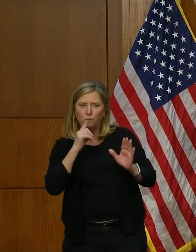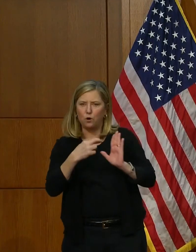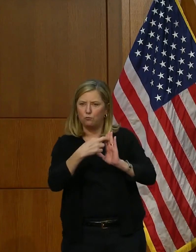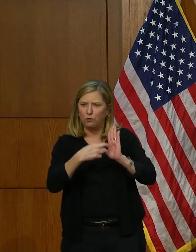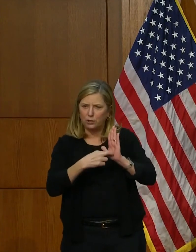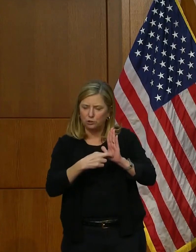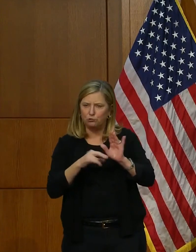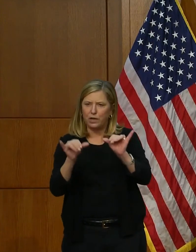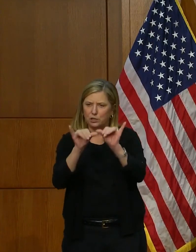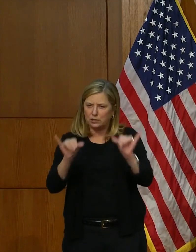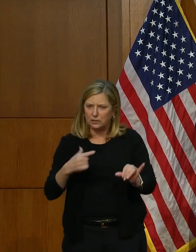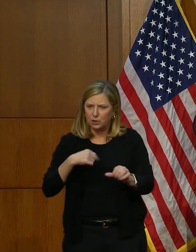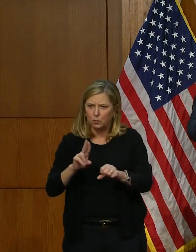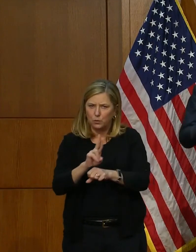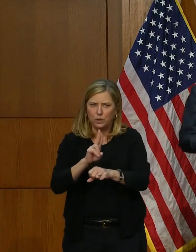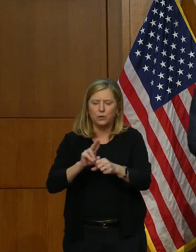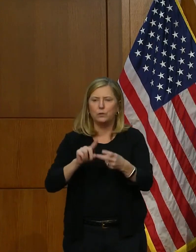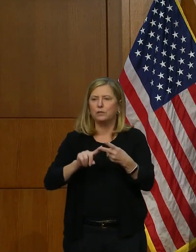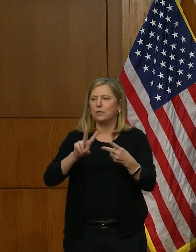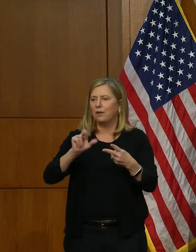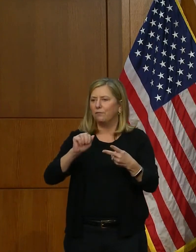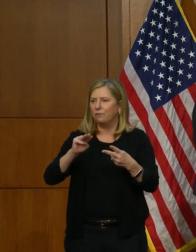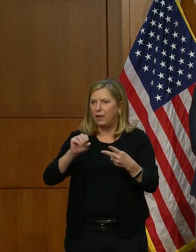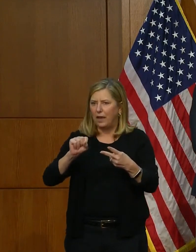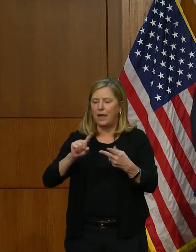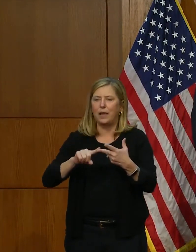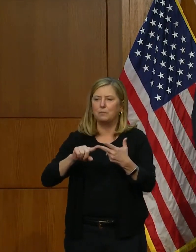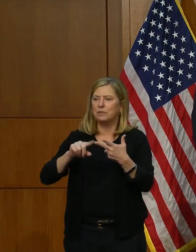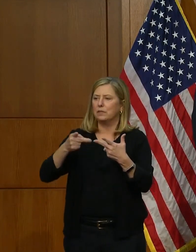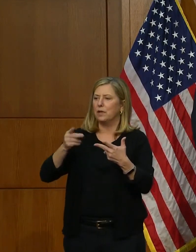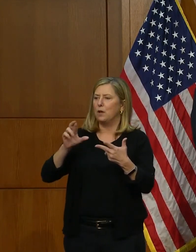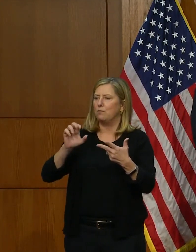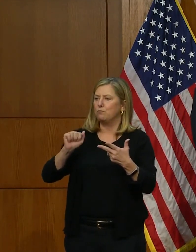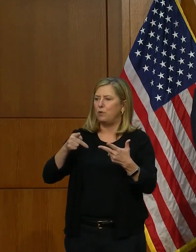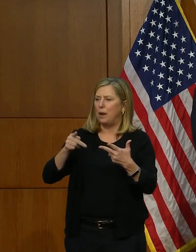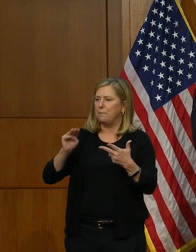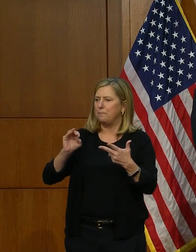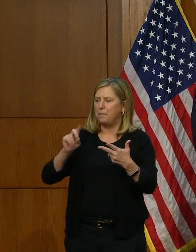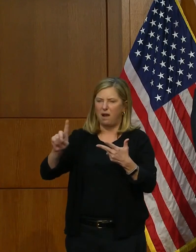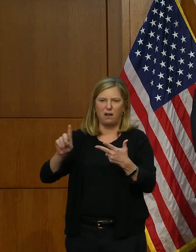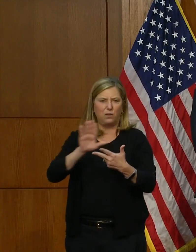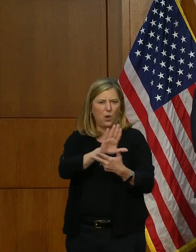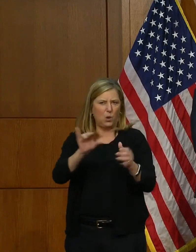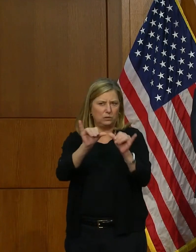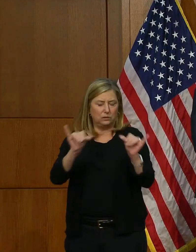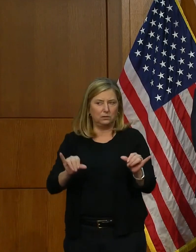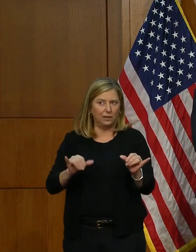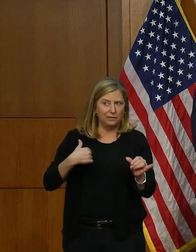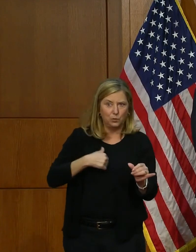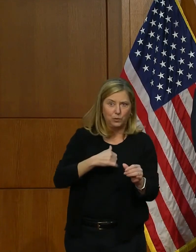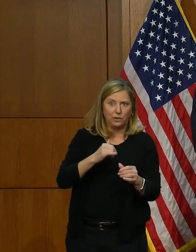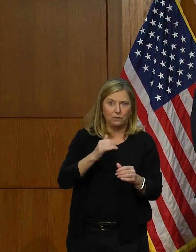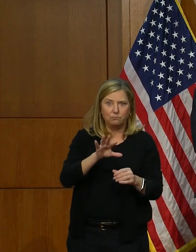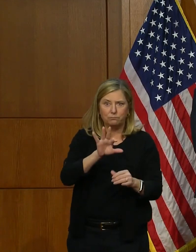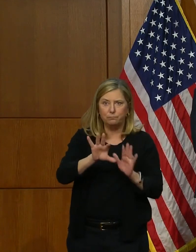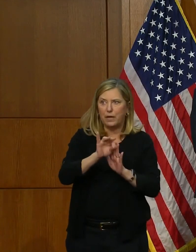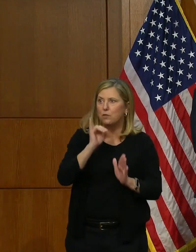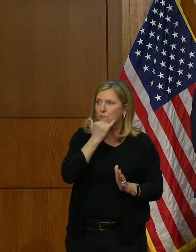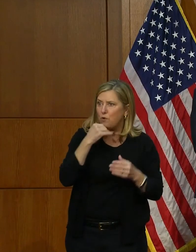THE QUESTION WAS CLARIFICATION ON THE REGISTRATION PLATFORMS WE'VE USED IN VANS AND PREP MOD